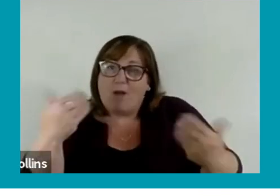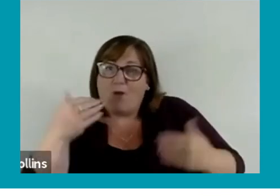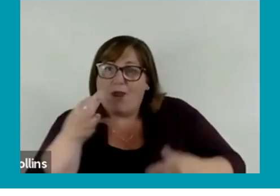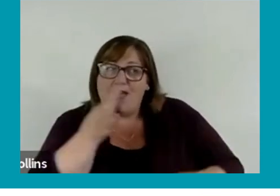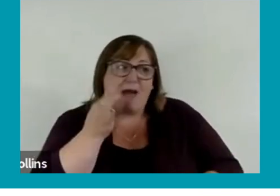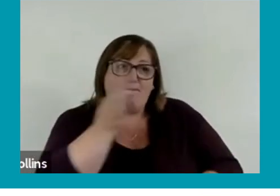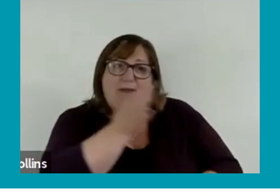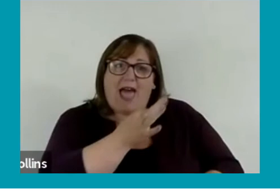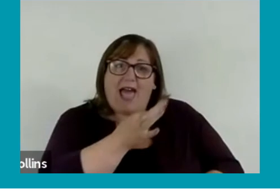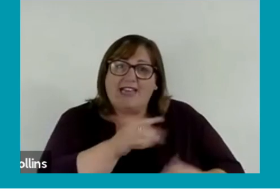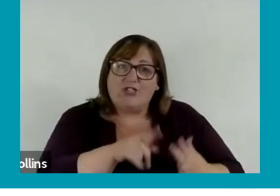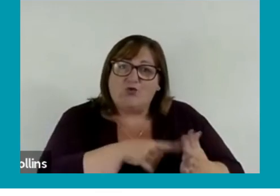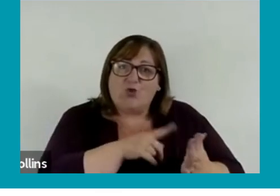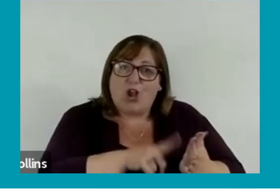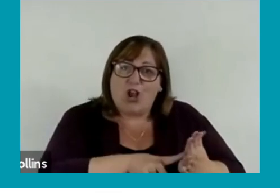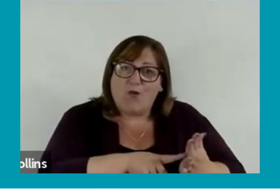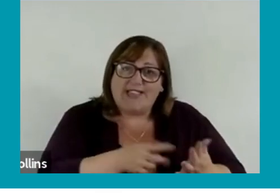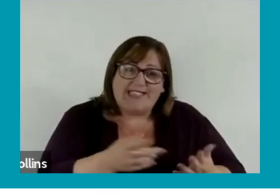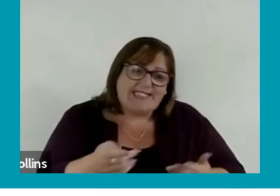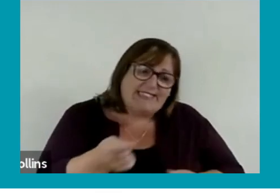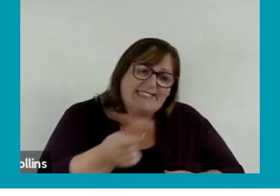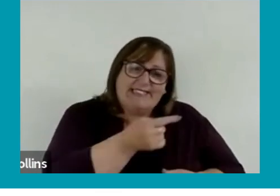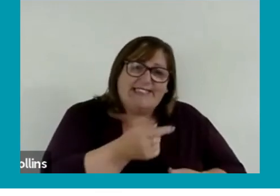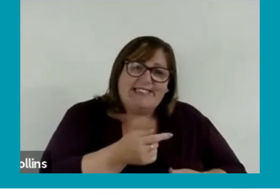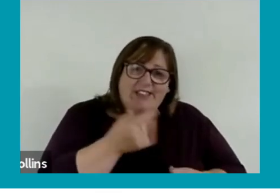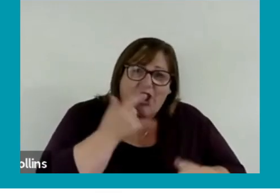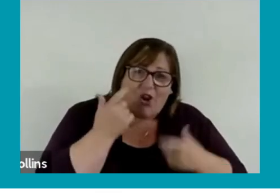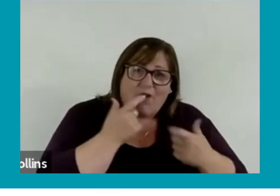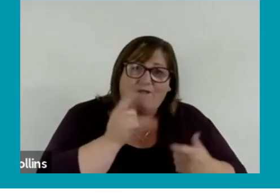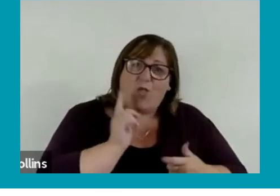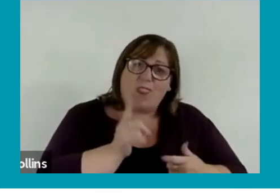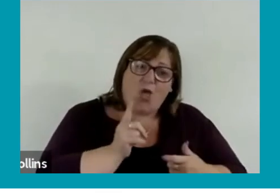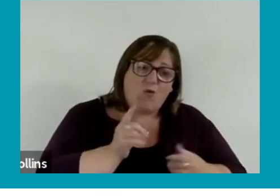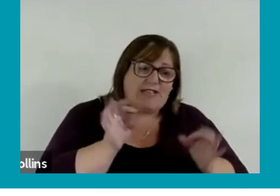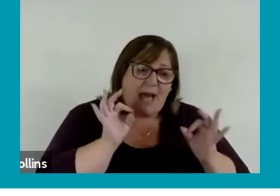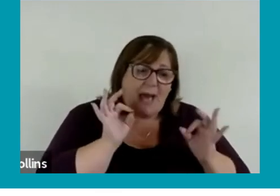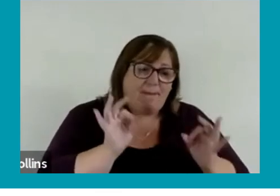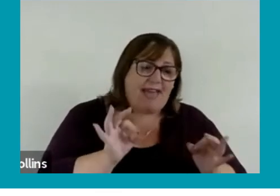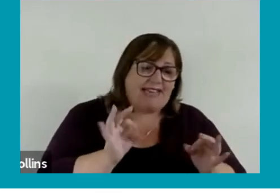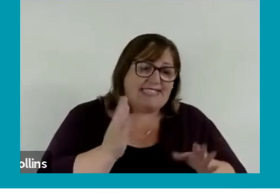amazing jobs uh that nicole's just highlighted but you're right the diversity in the breadth of